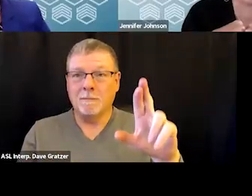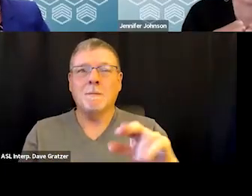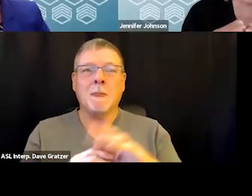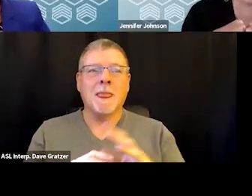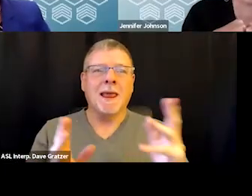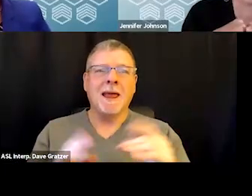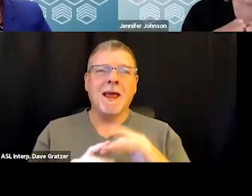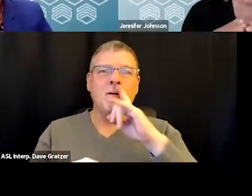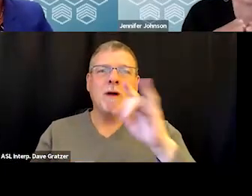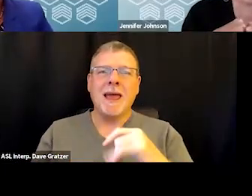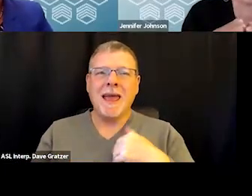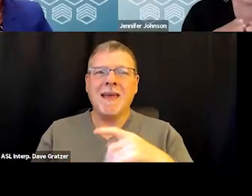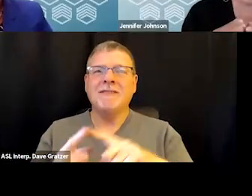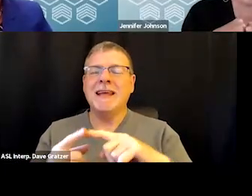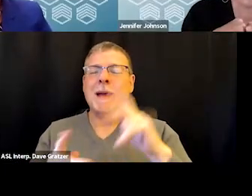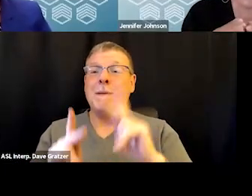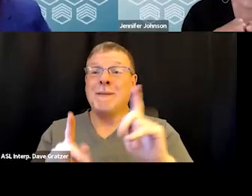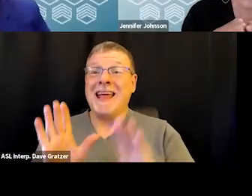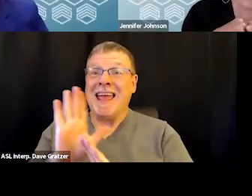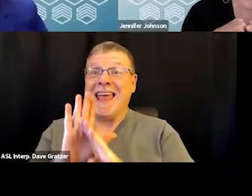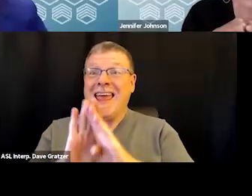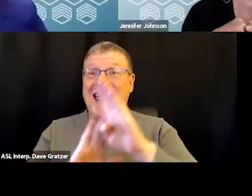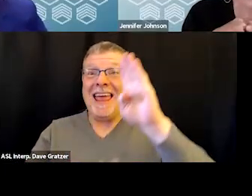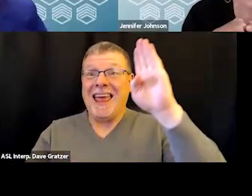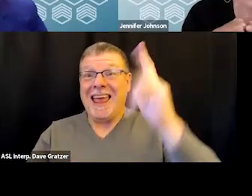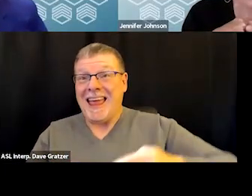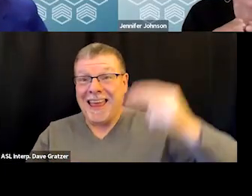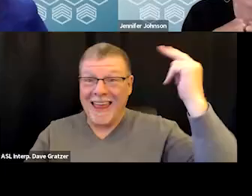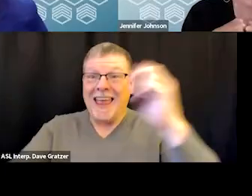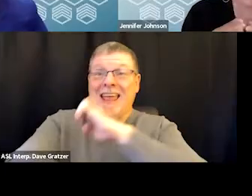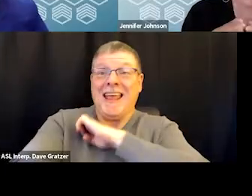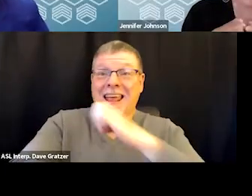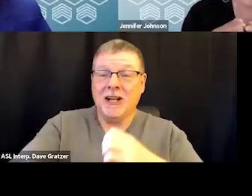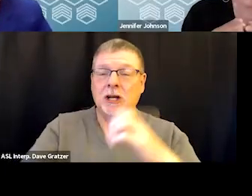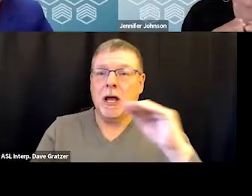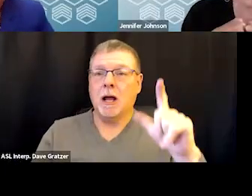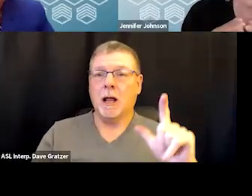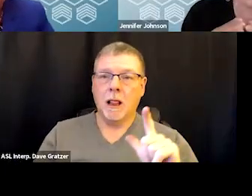where we have people cycle between high energy mania and low energy depression.